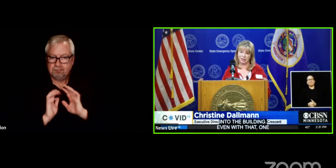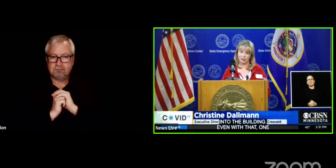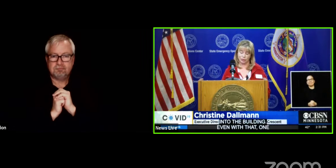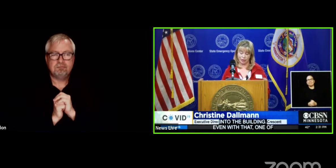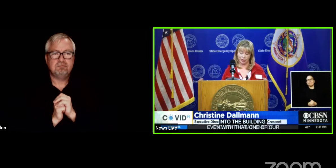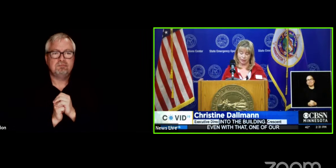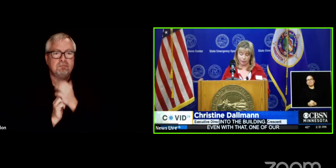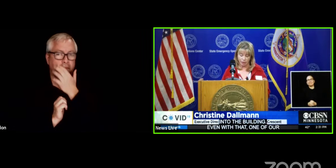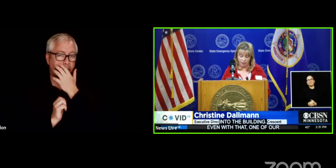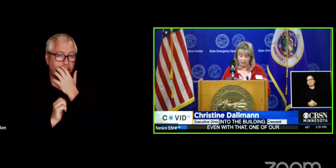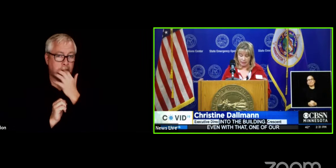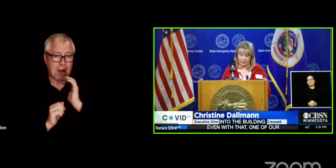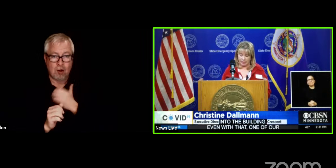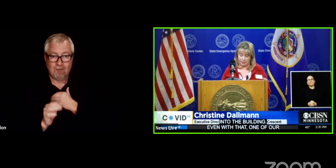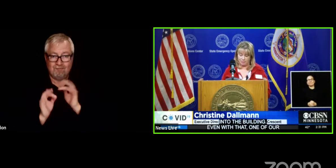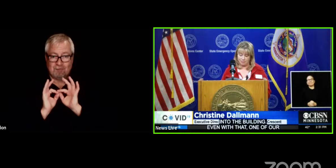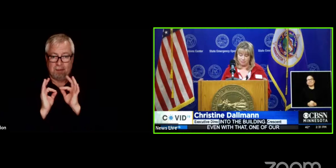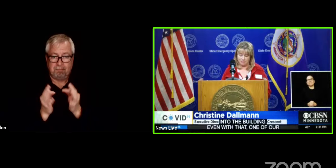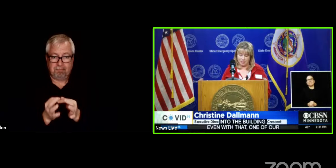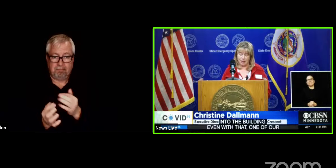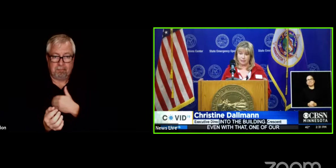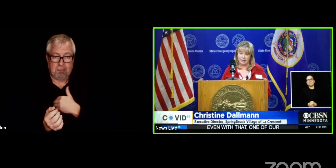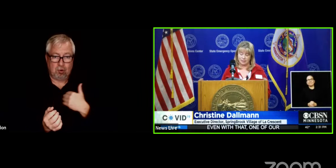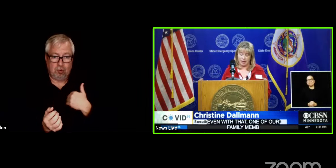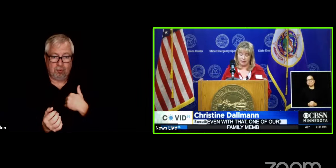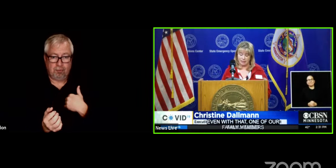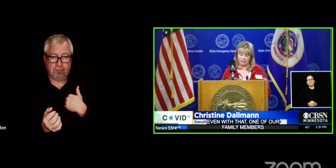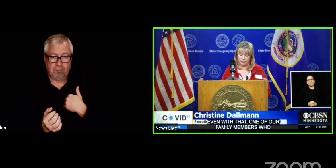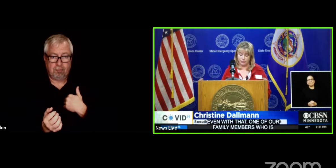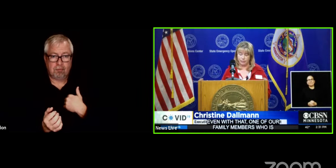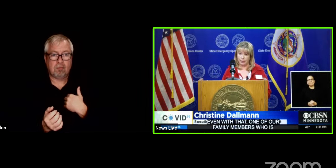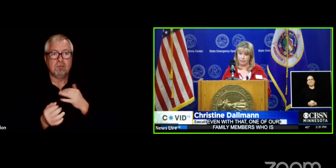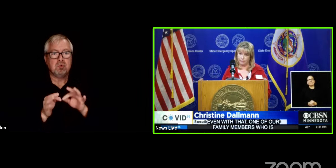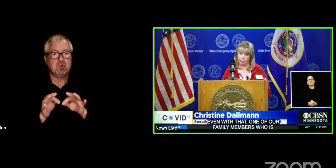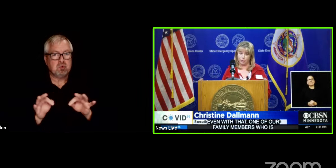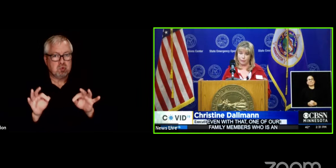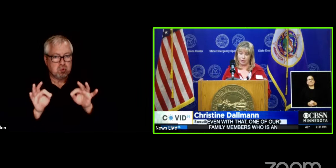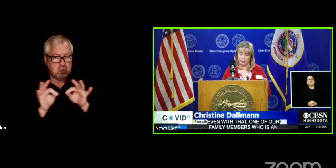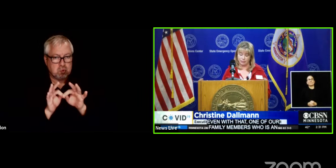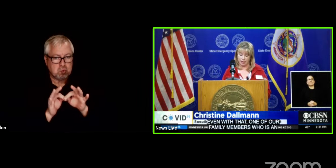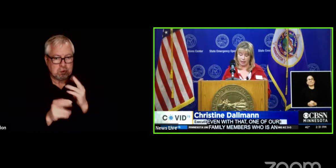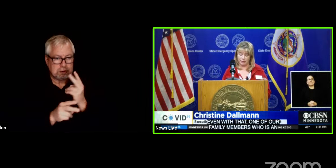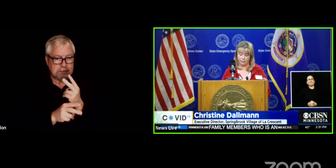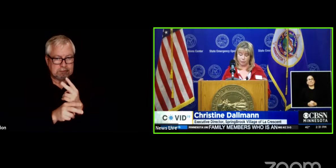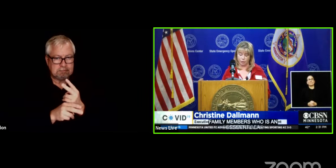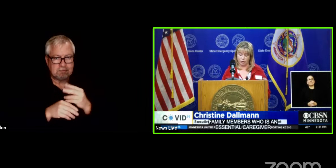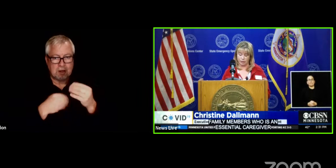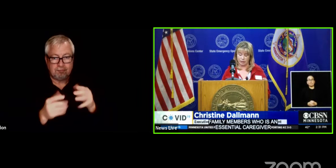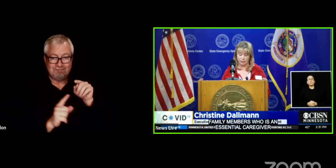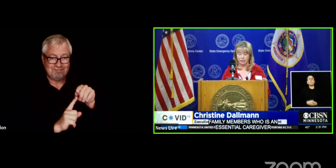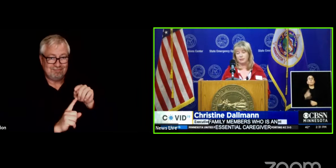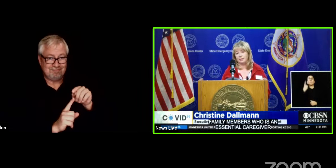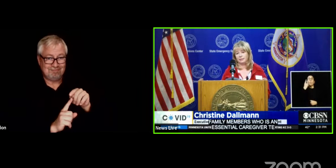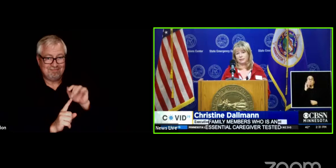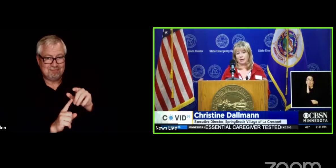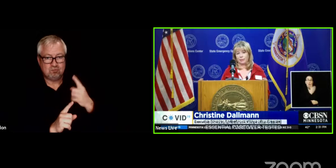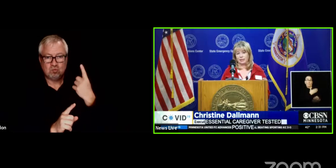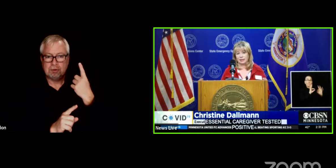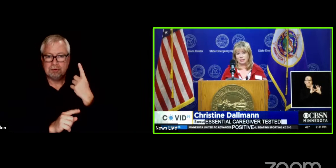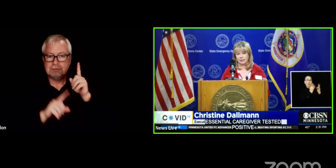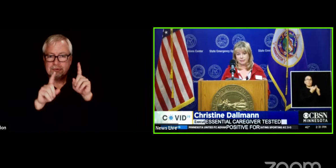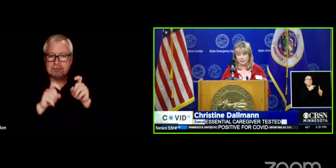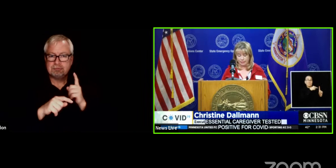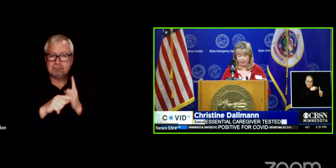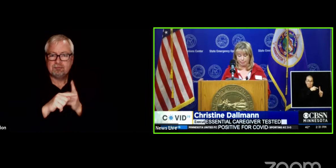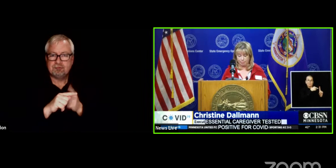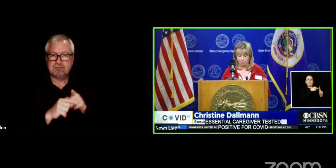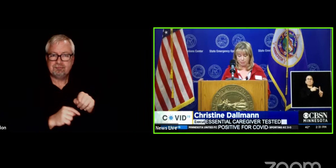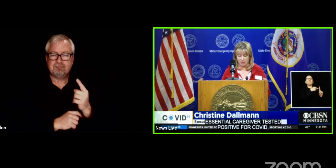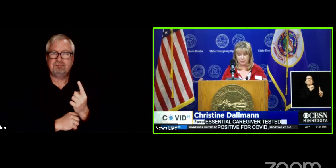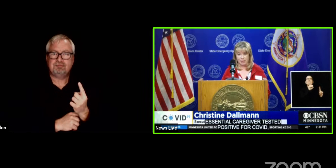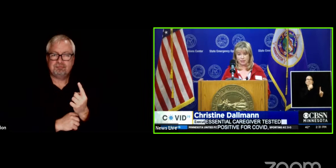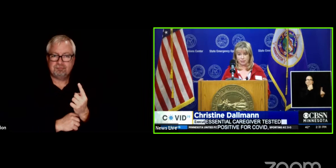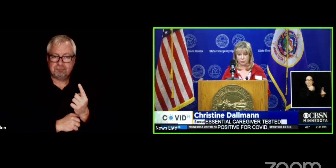ESSENTIAL CAREGIVER TESTED POSITIVE FOR COVID AND UNFORTUNATELY, THAT RESIDENTS TESTED POSITIVE